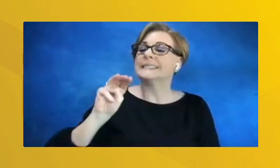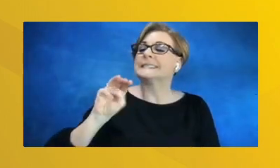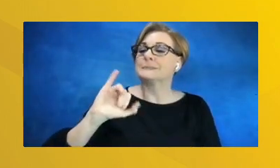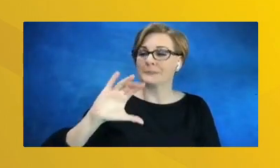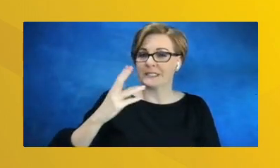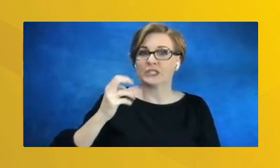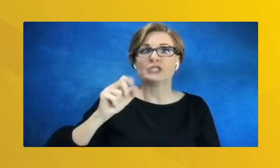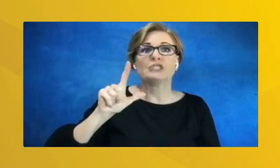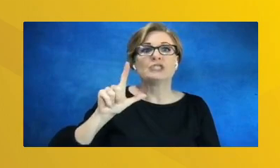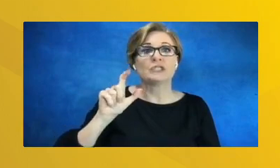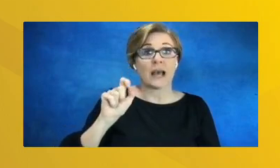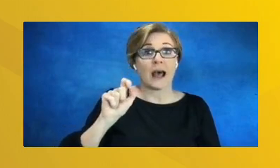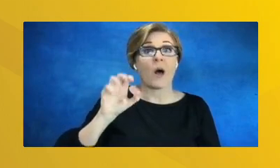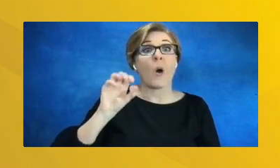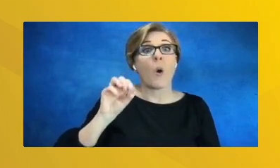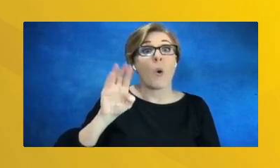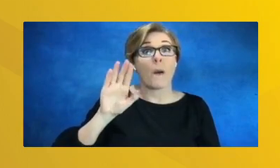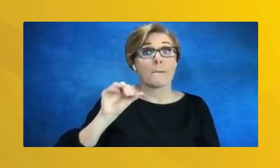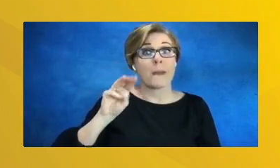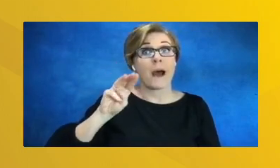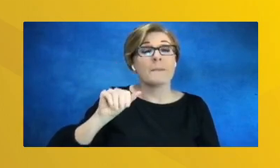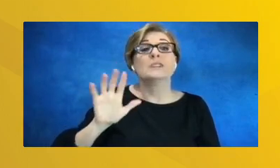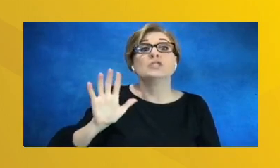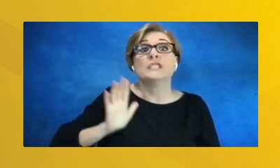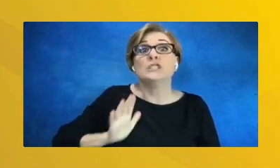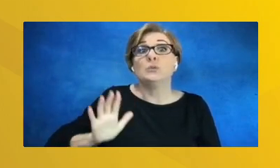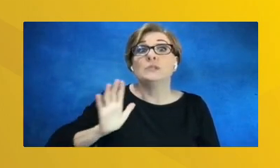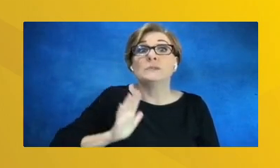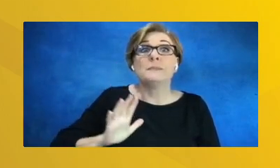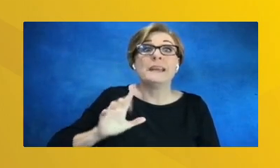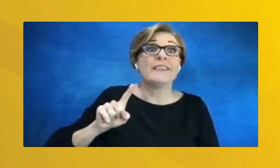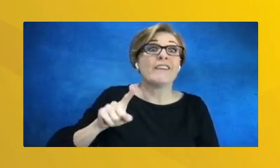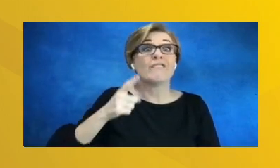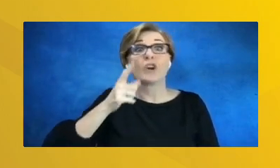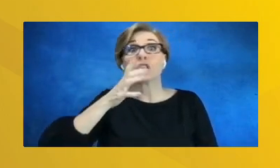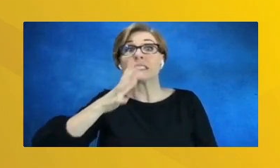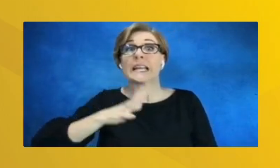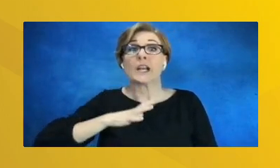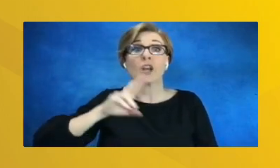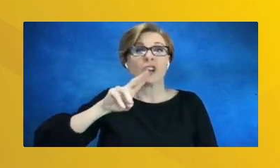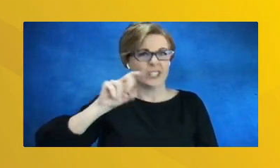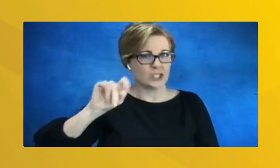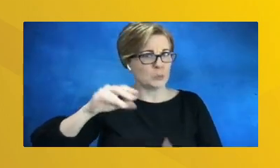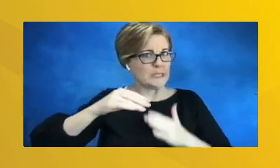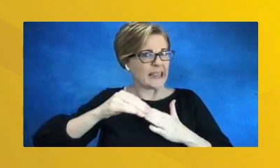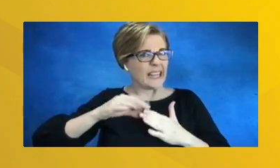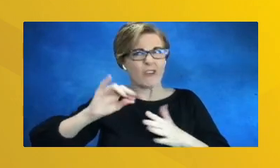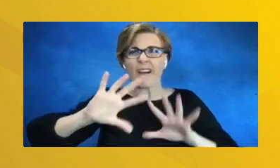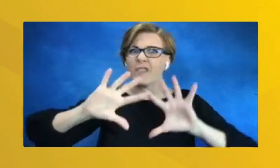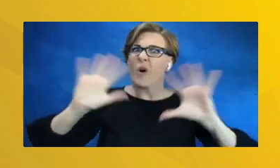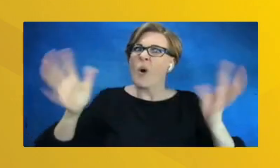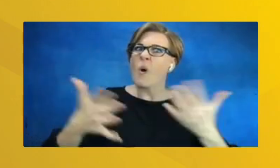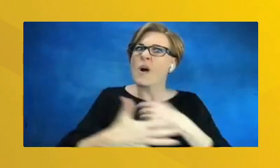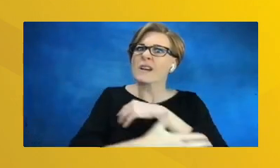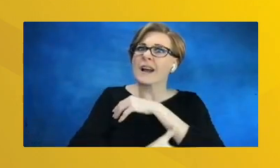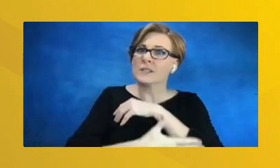And this portrait is of Michelle Obama. She was the first lady of the United States for eight years, meaning she was a leader of the whole country. Woah!